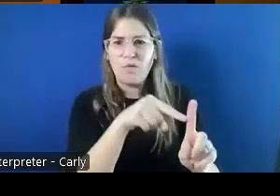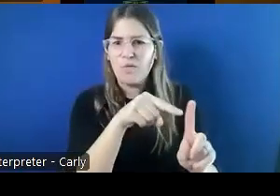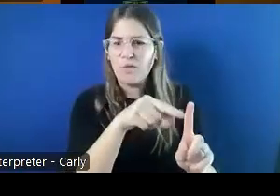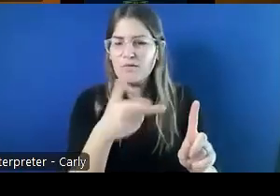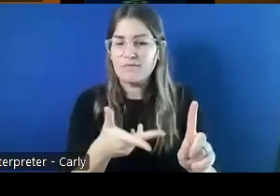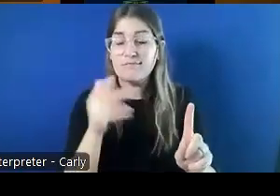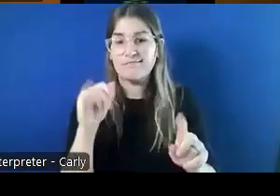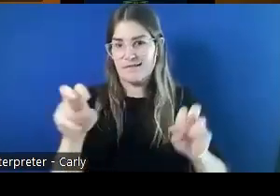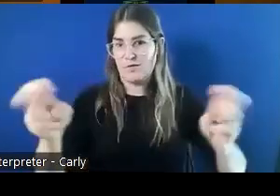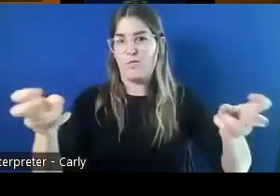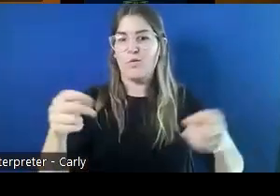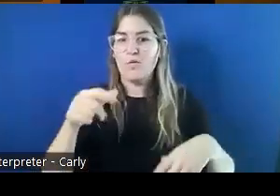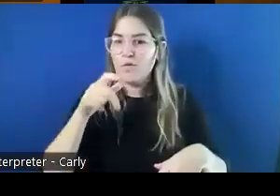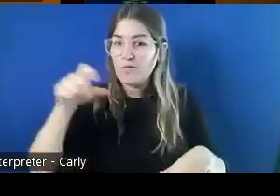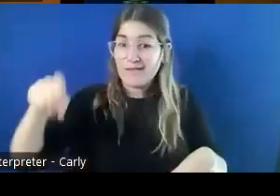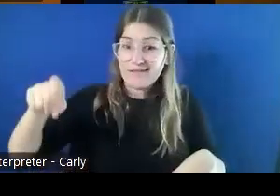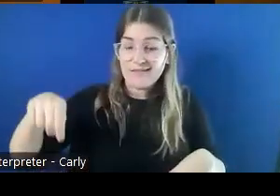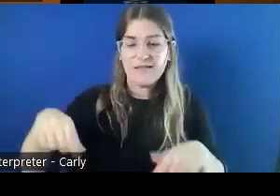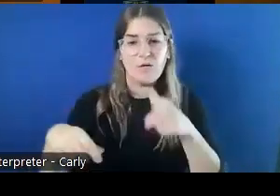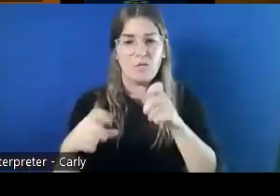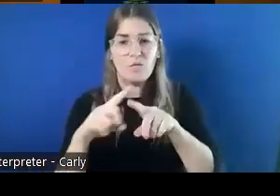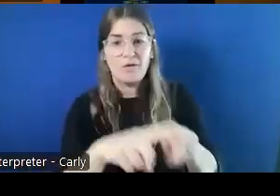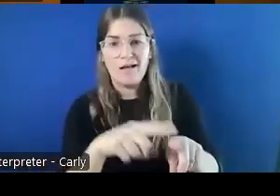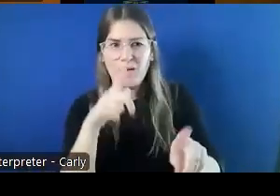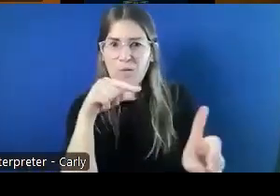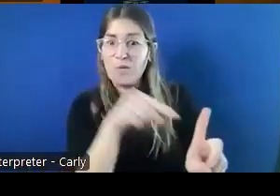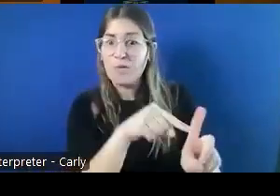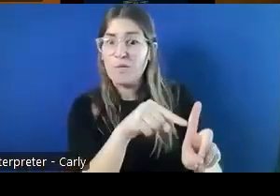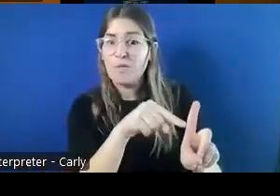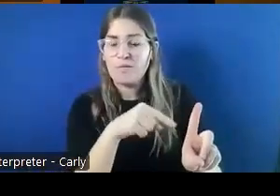you know who do they need and who do they rely on and that's a big part of the picture sometimes I